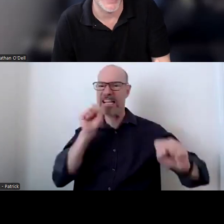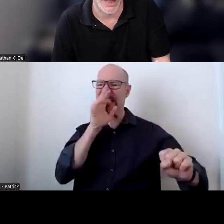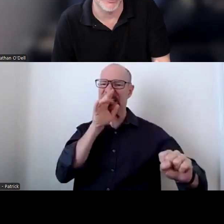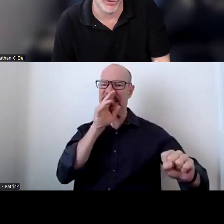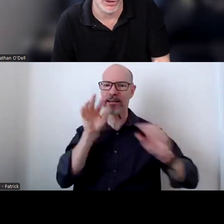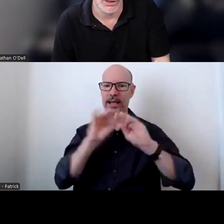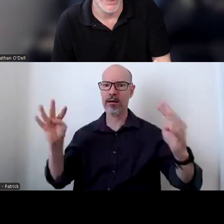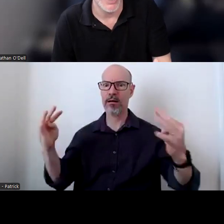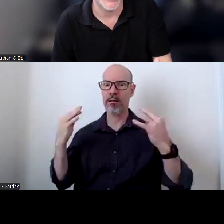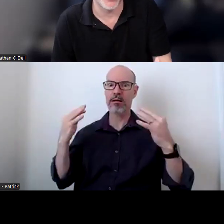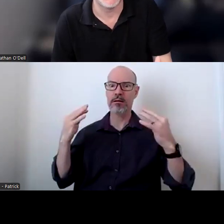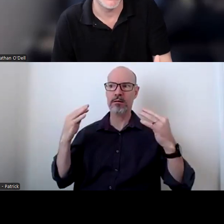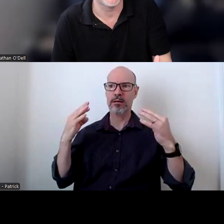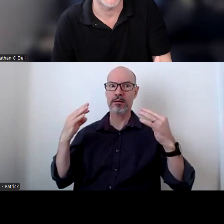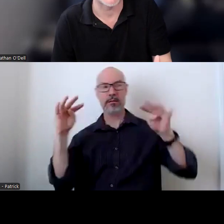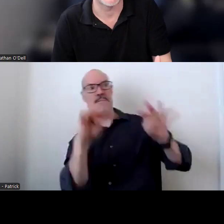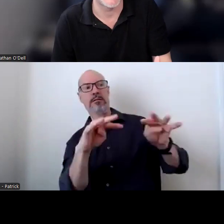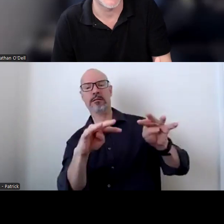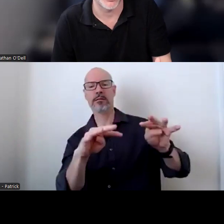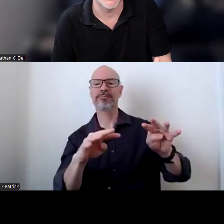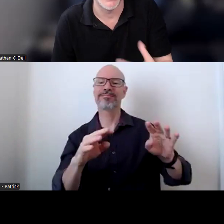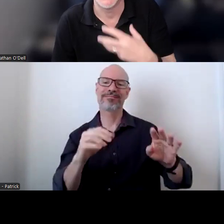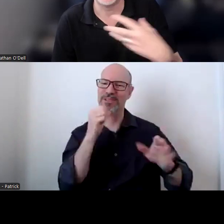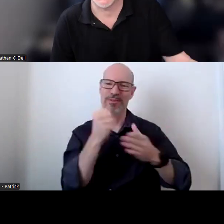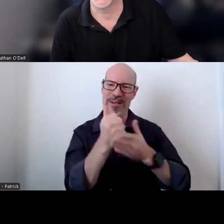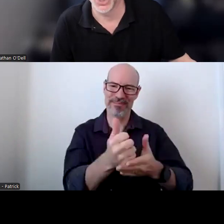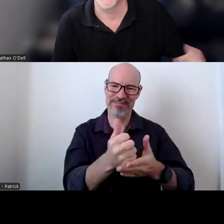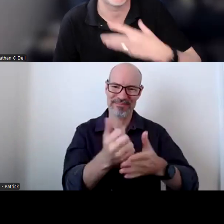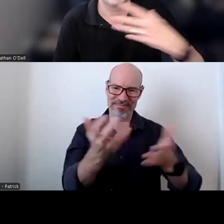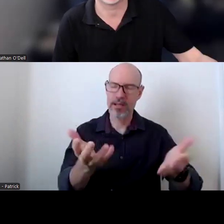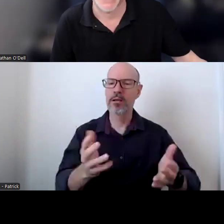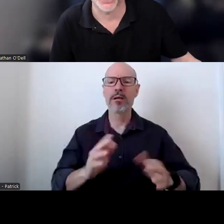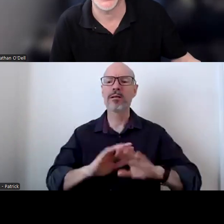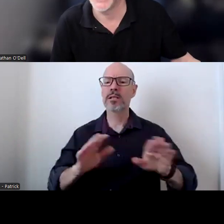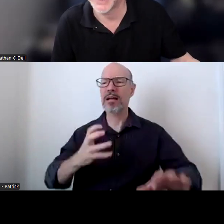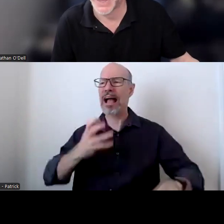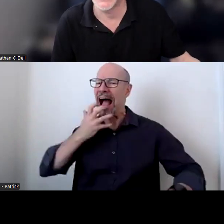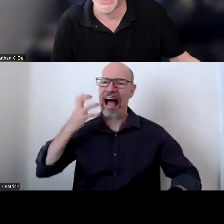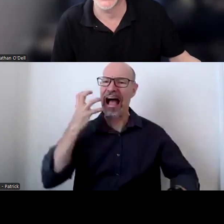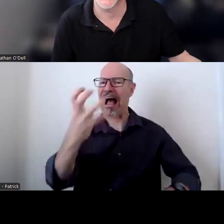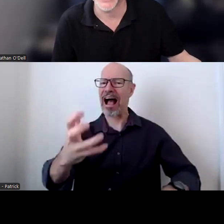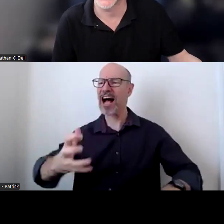yourself and the other person, which is not always helpful. So, please do not necessarily yell or speak loudly.